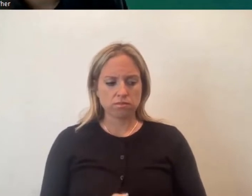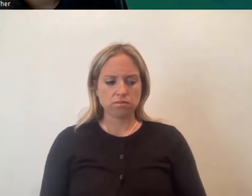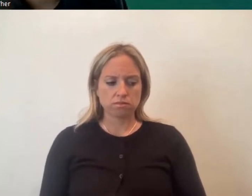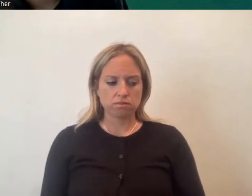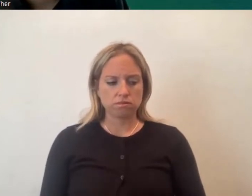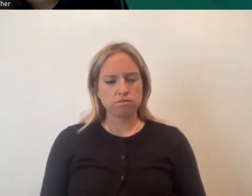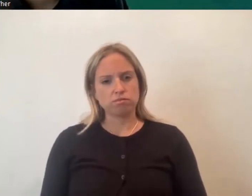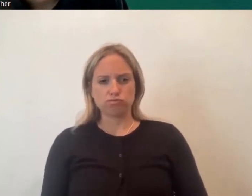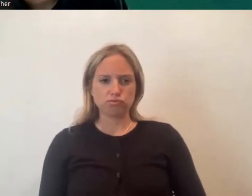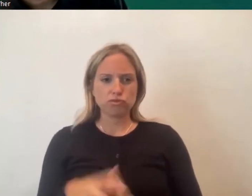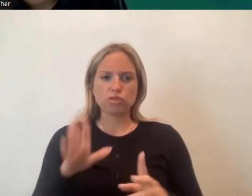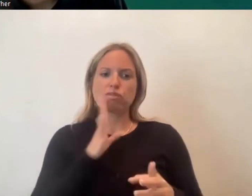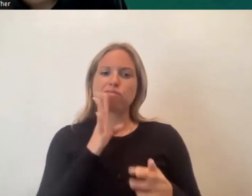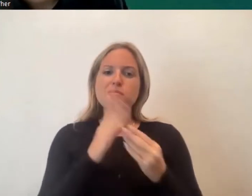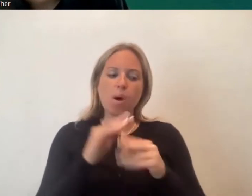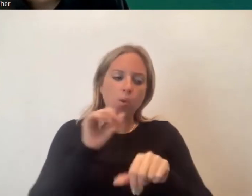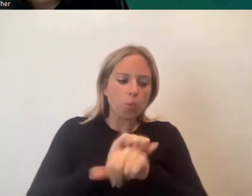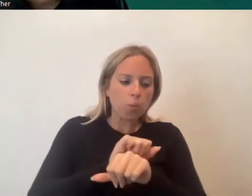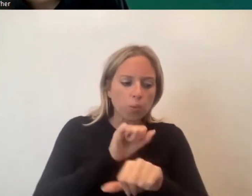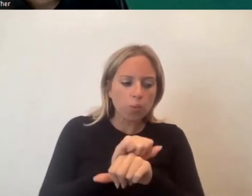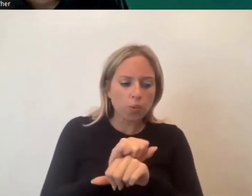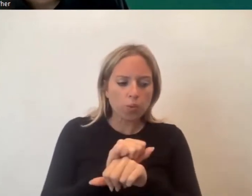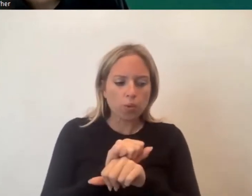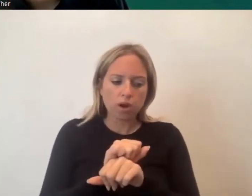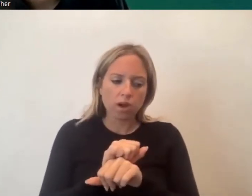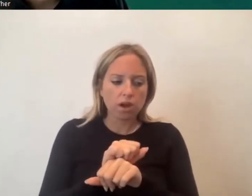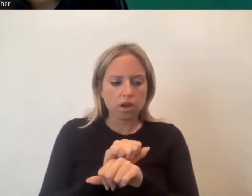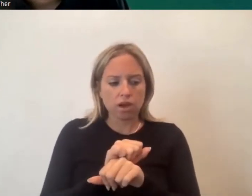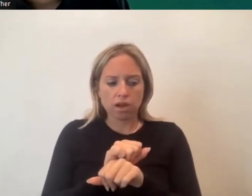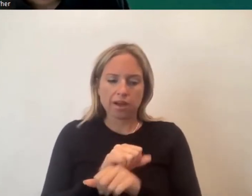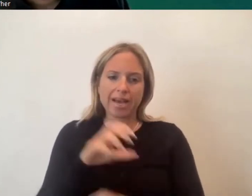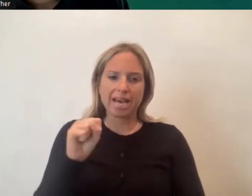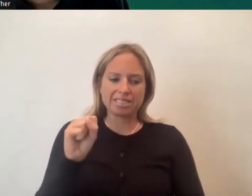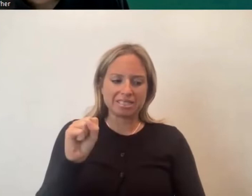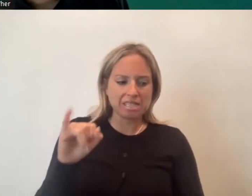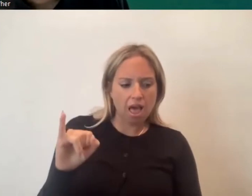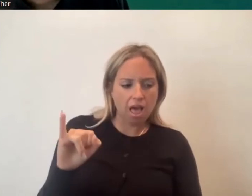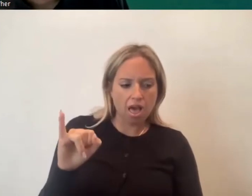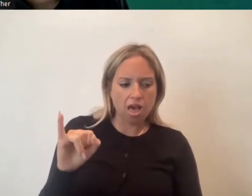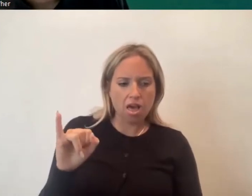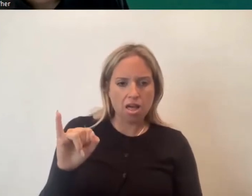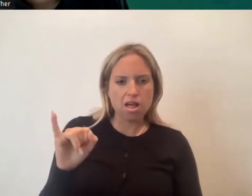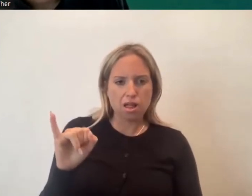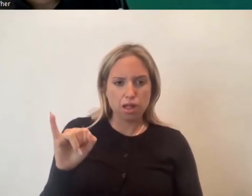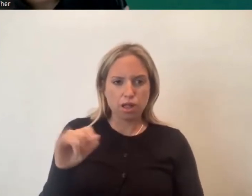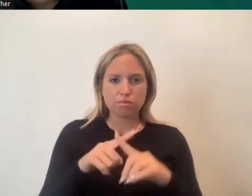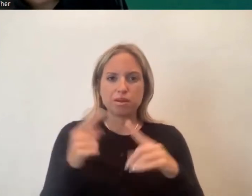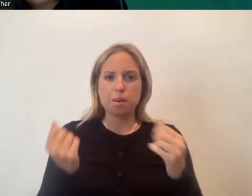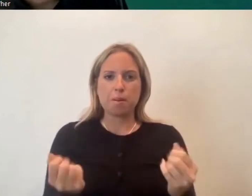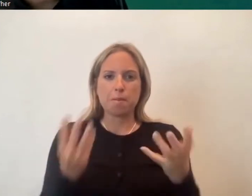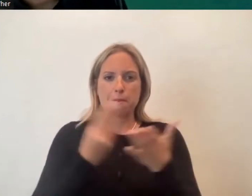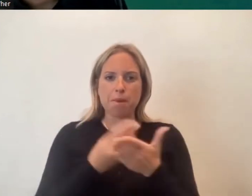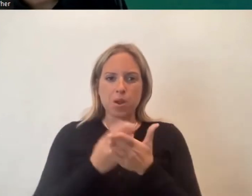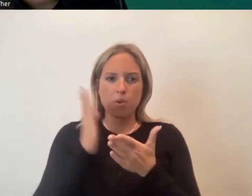and things of that nature and the SSI amount, but how much money will I get each month if